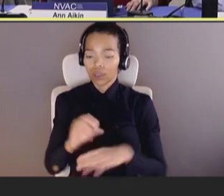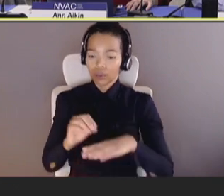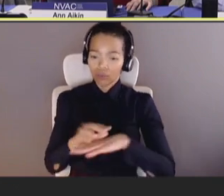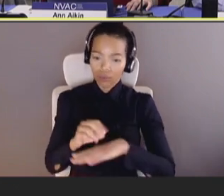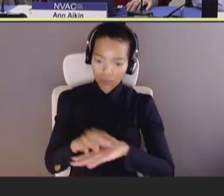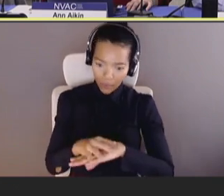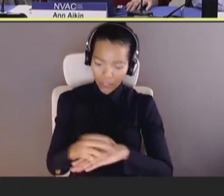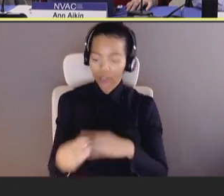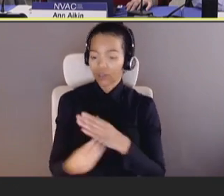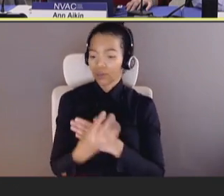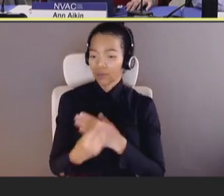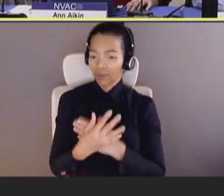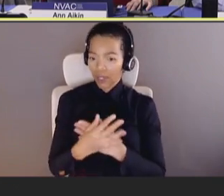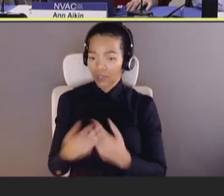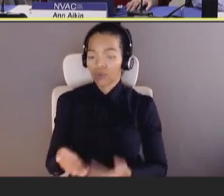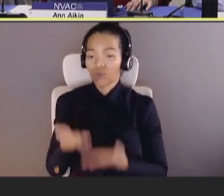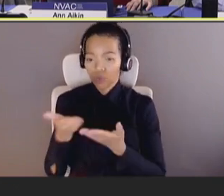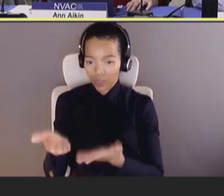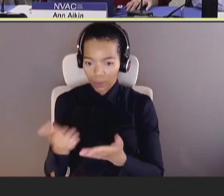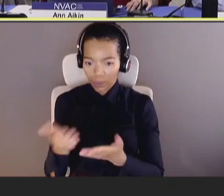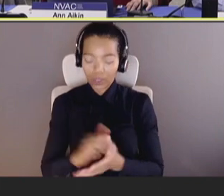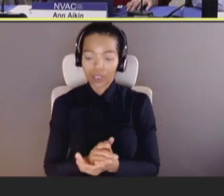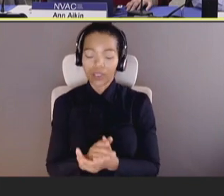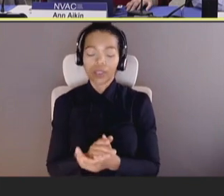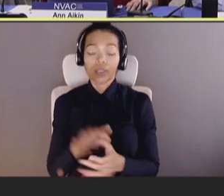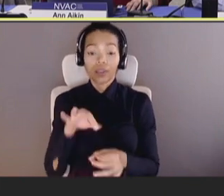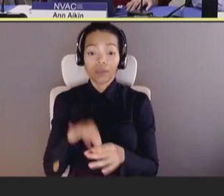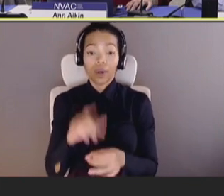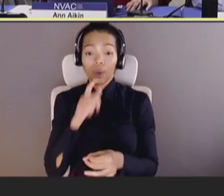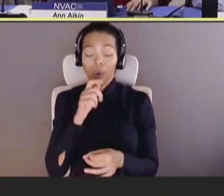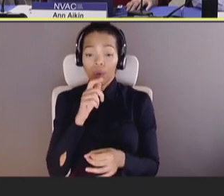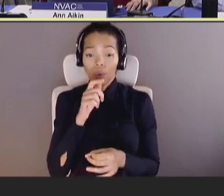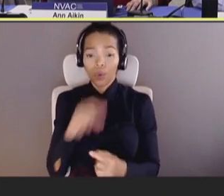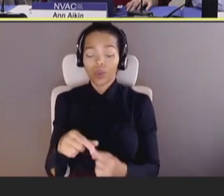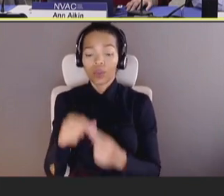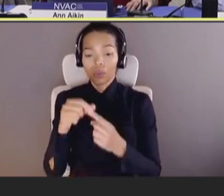The voting members are special government employees and are therefore subject to conflict of